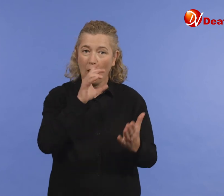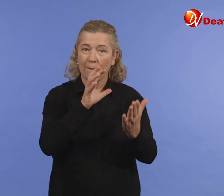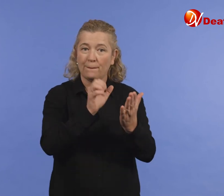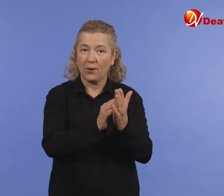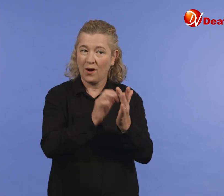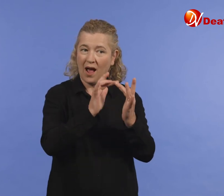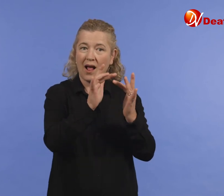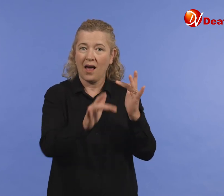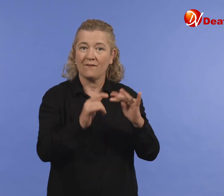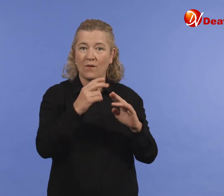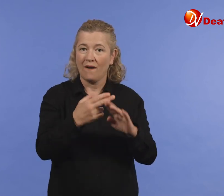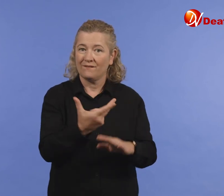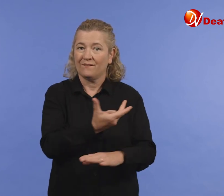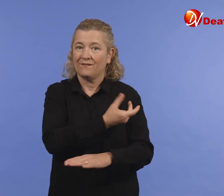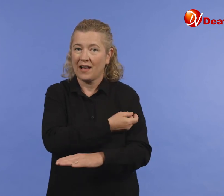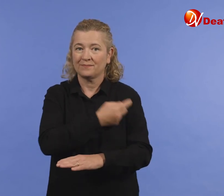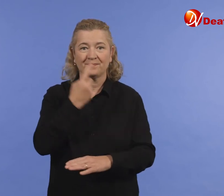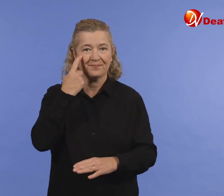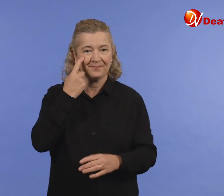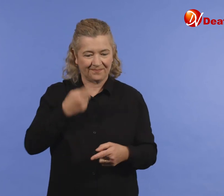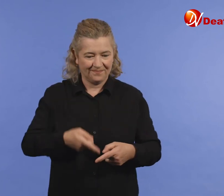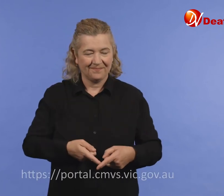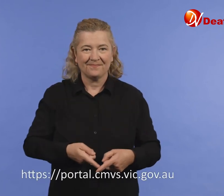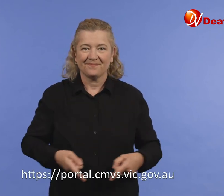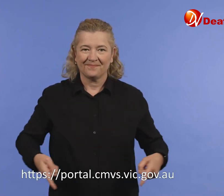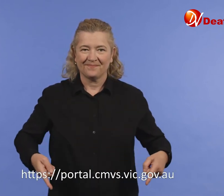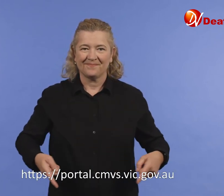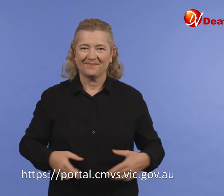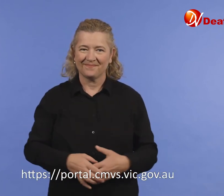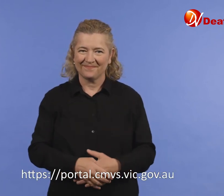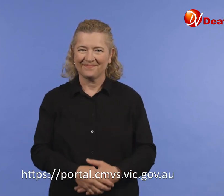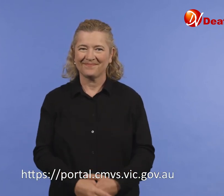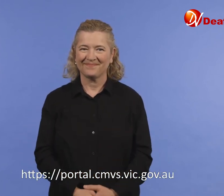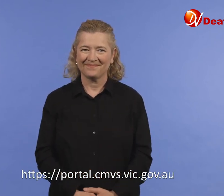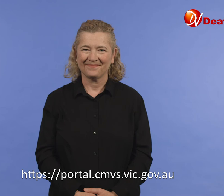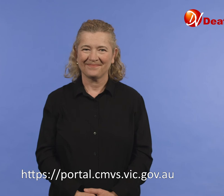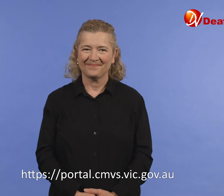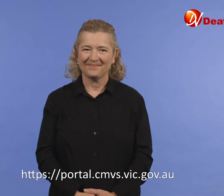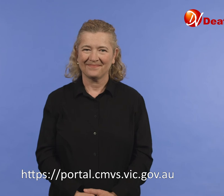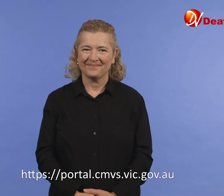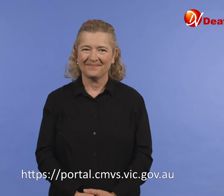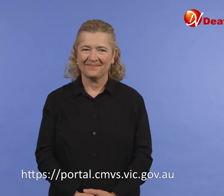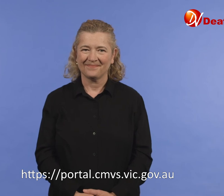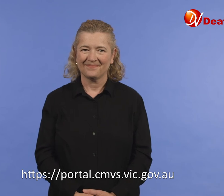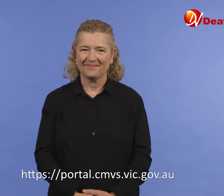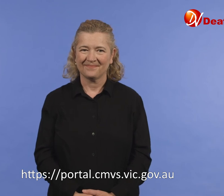You can book online at https://portal.cmvs.vic.gov.au